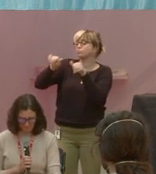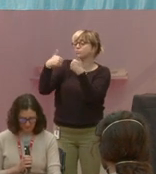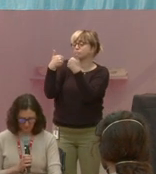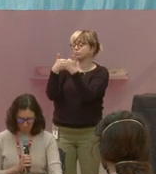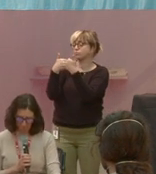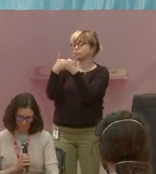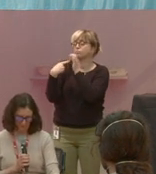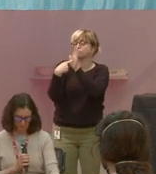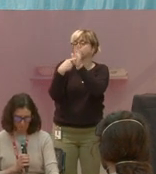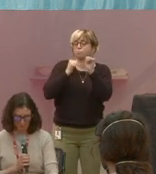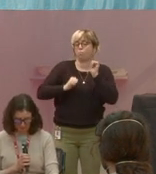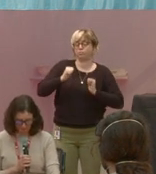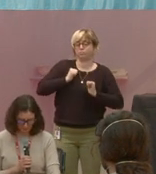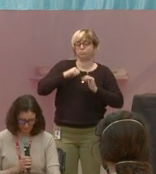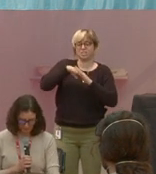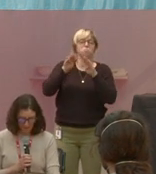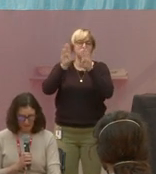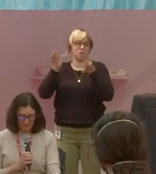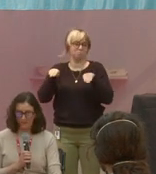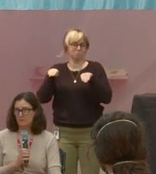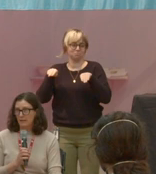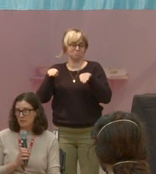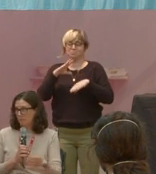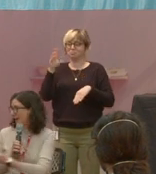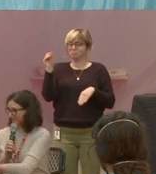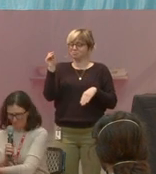presenting performance in museums. And as taisha paggett